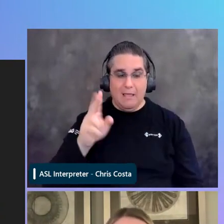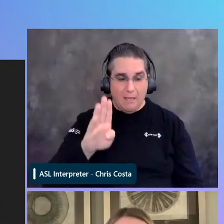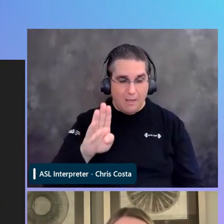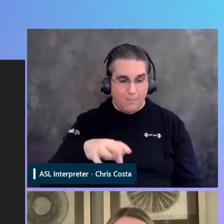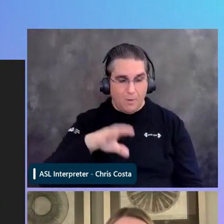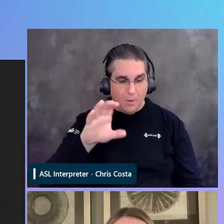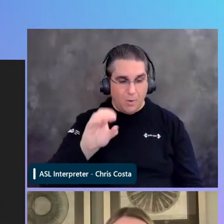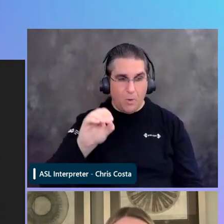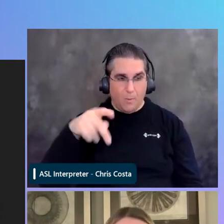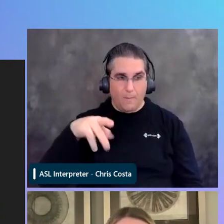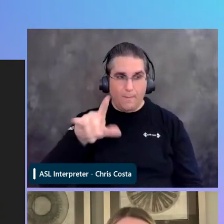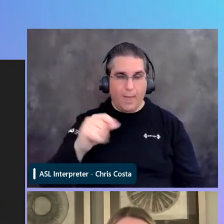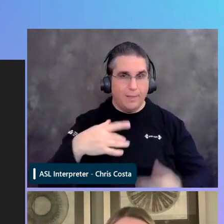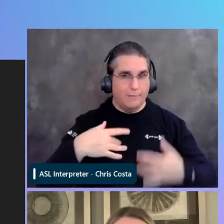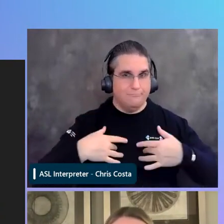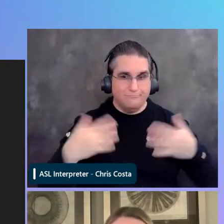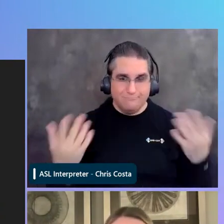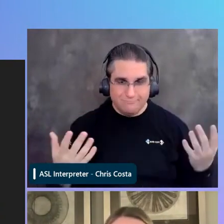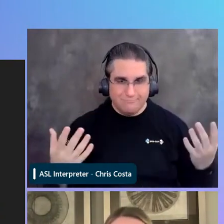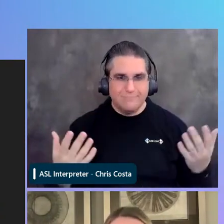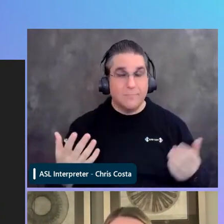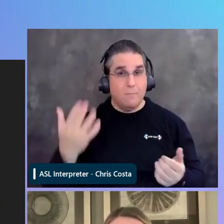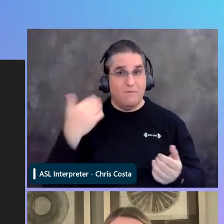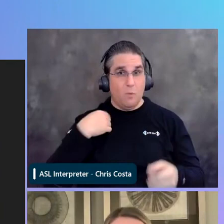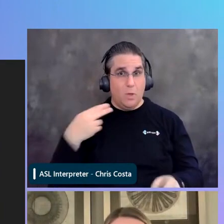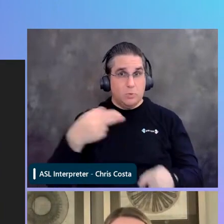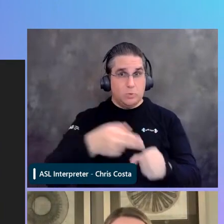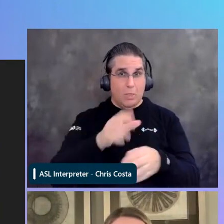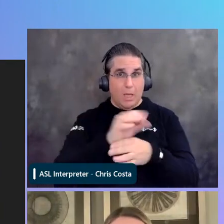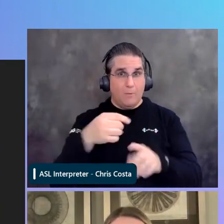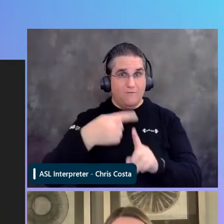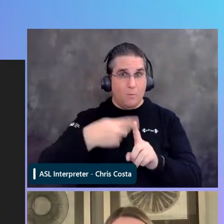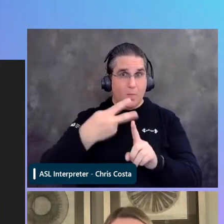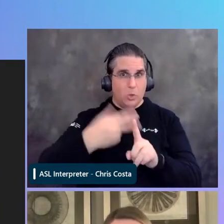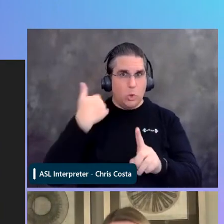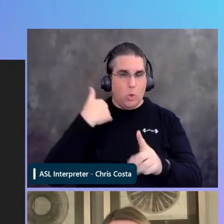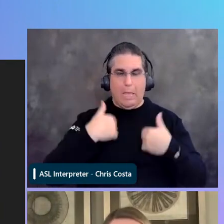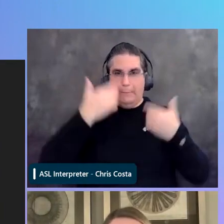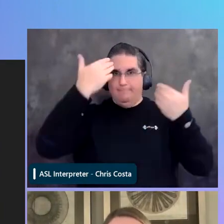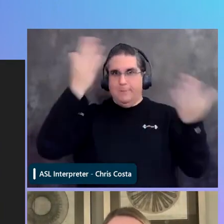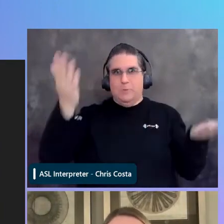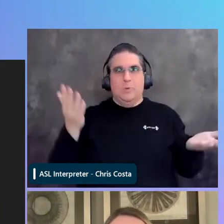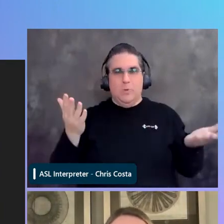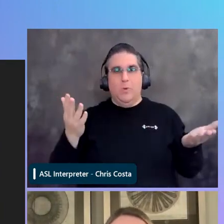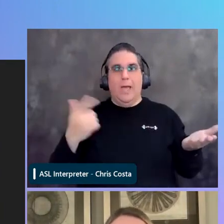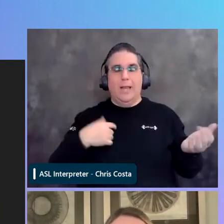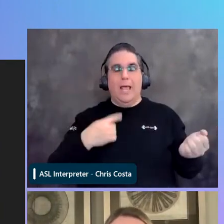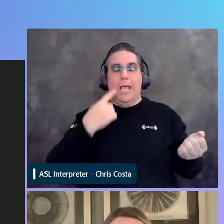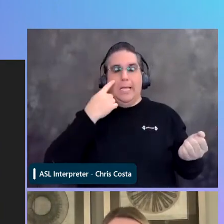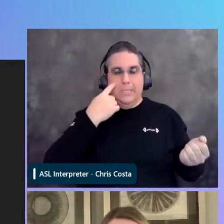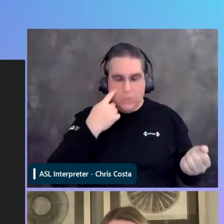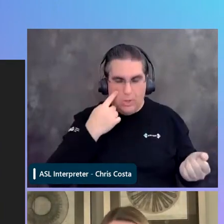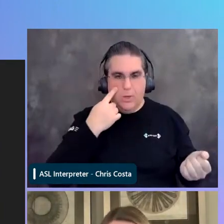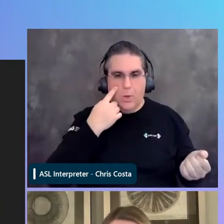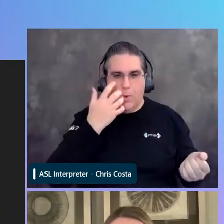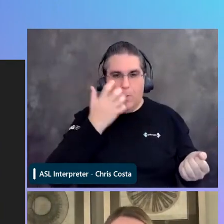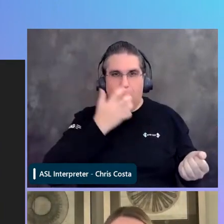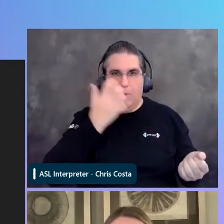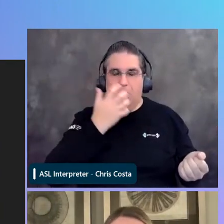GitHub copilot when I joined GitHub a few months back, uh, so I got to really see it with